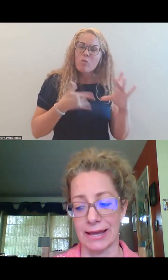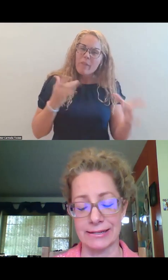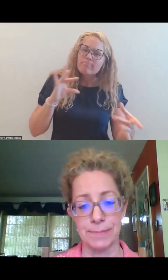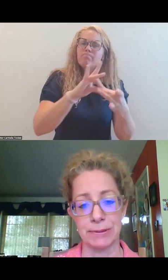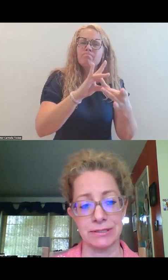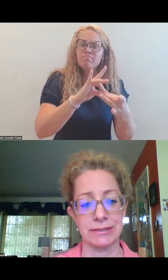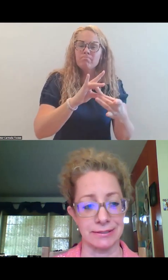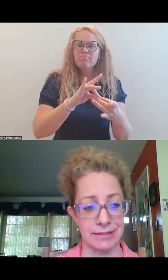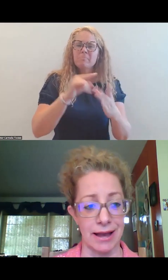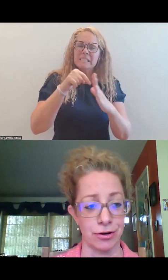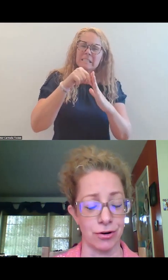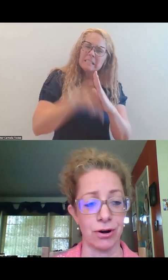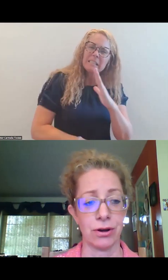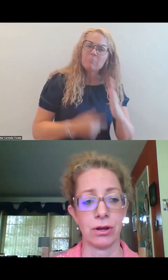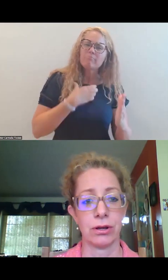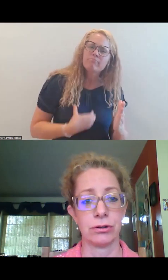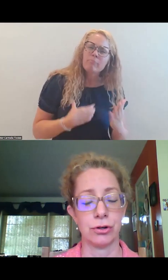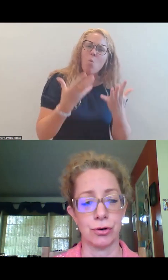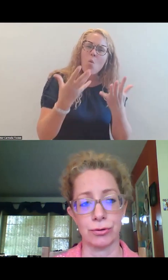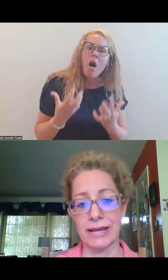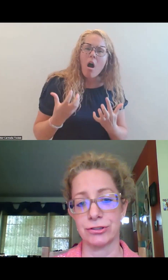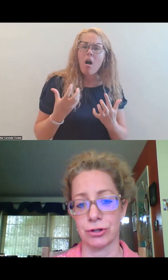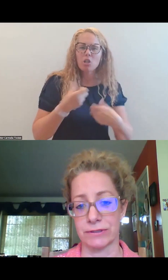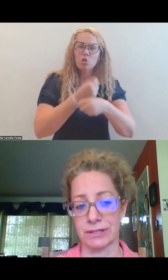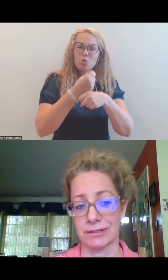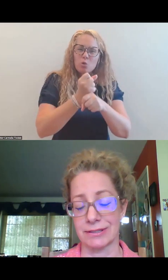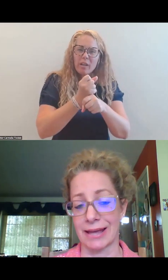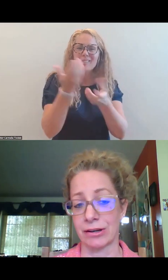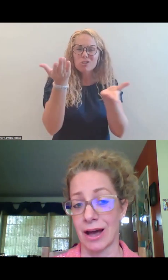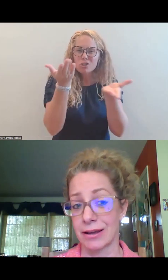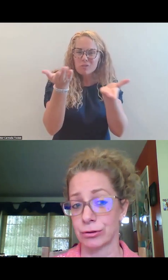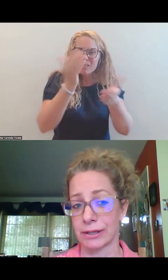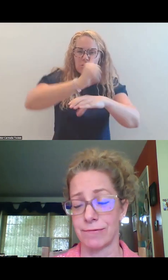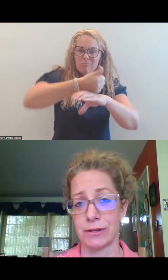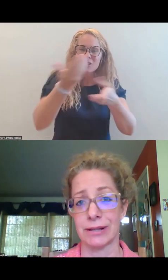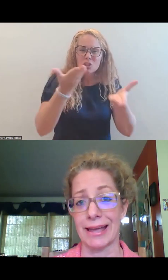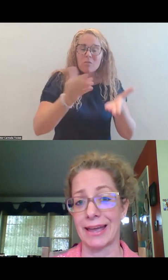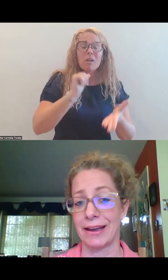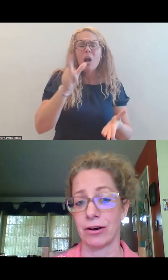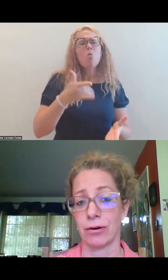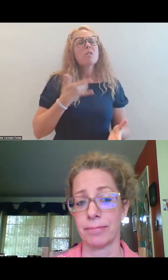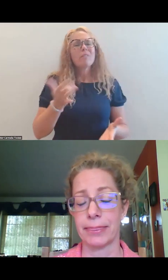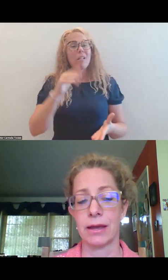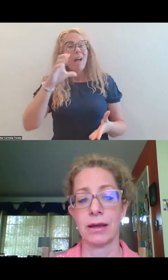IS THAT DEEPEST DESIRE TO CREATE SERVICES THAT NOT ONLY FEEL LIKE CARE,